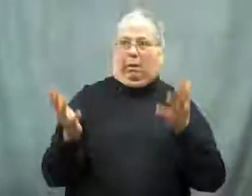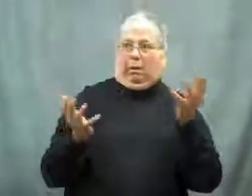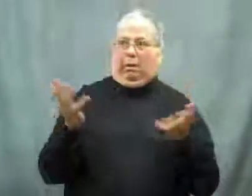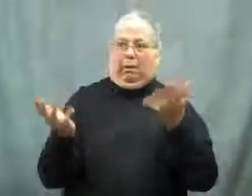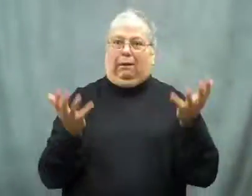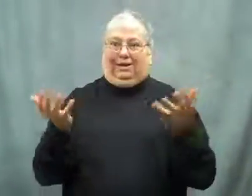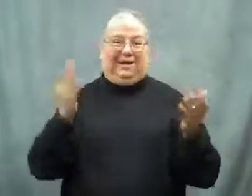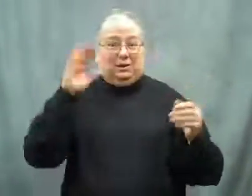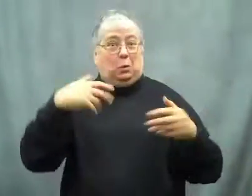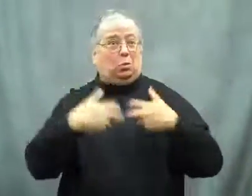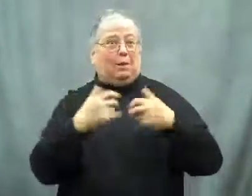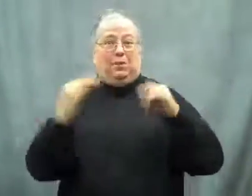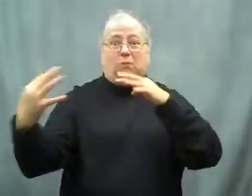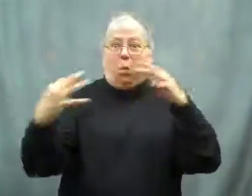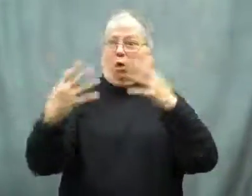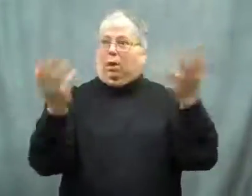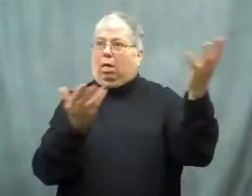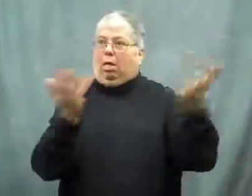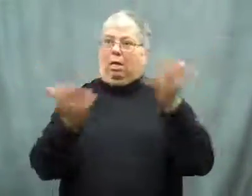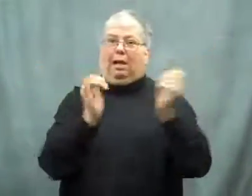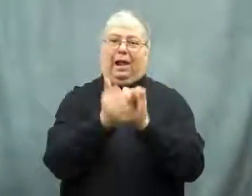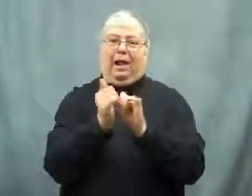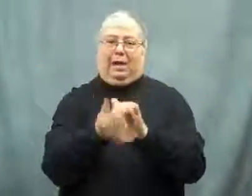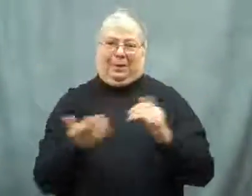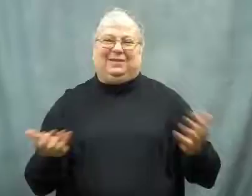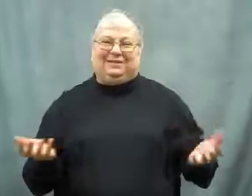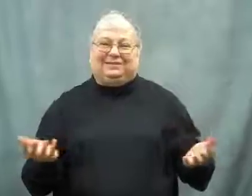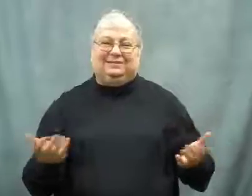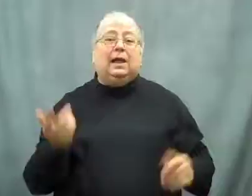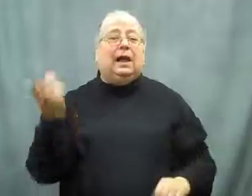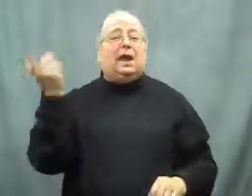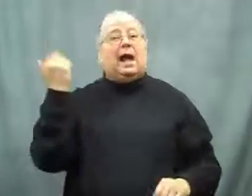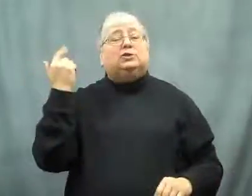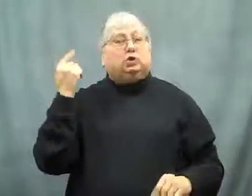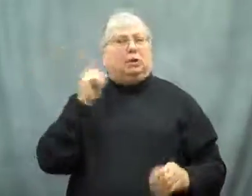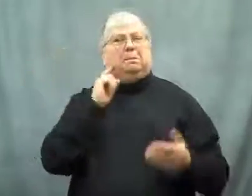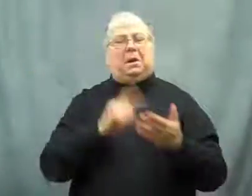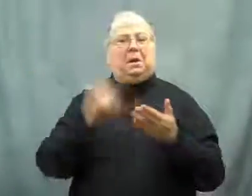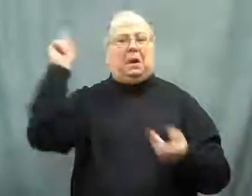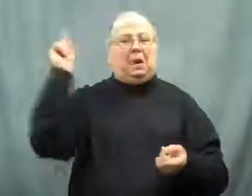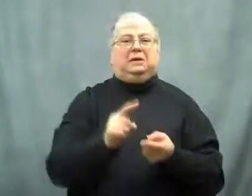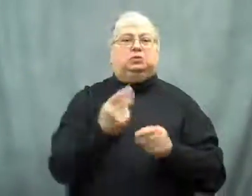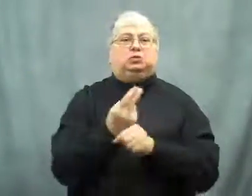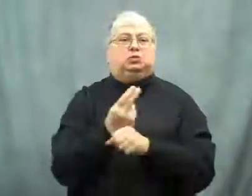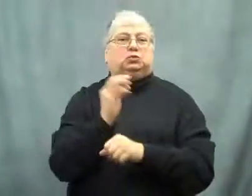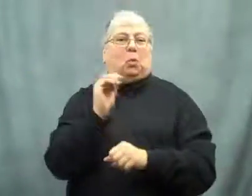which can be a problem in times of war.